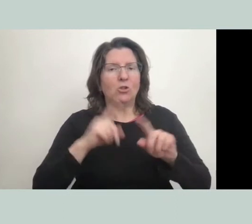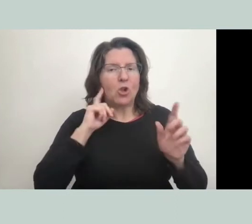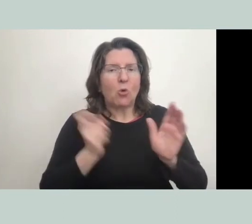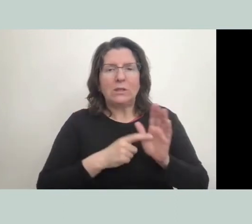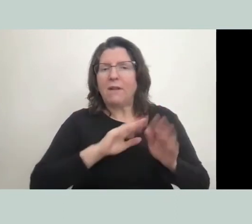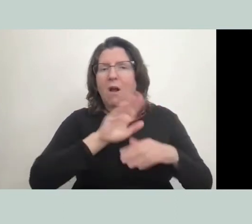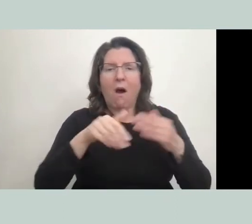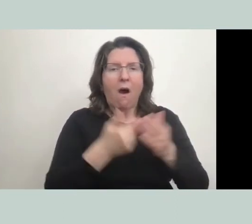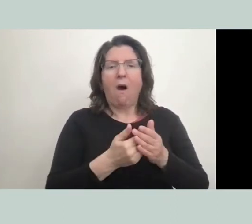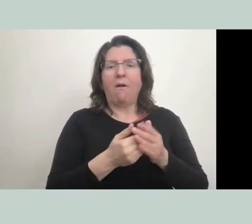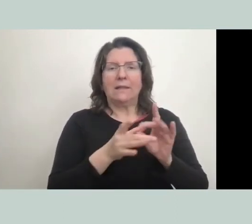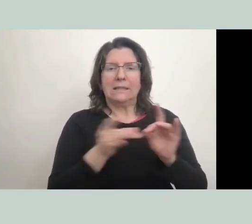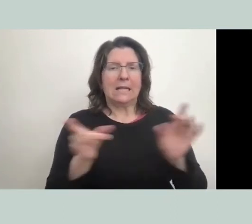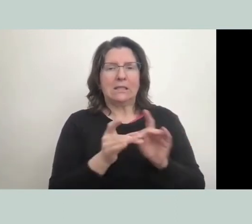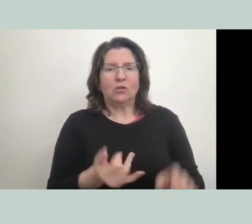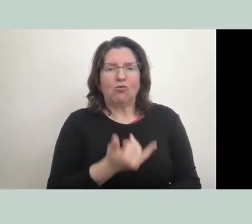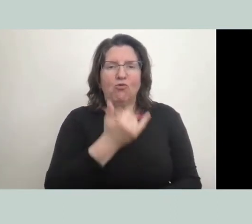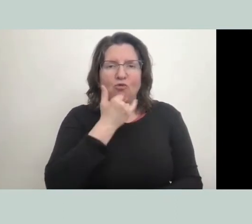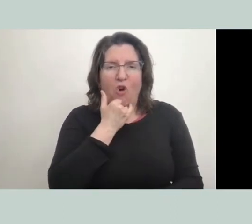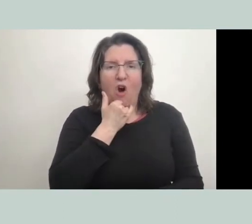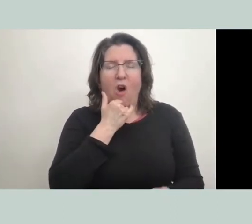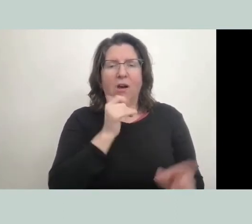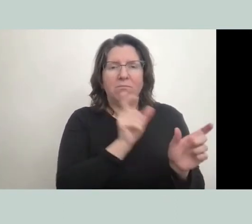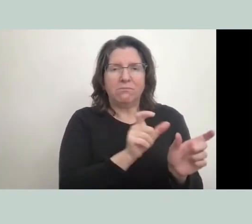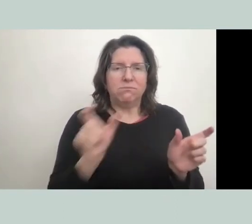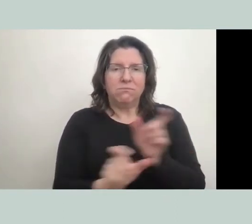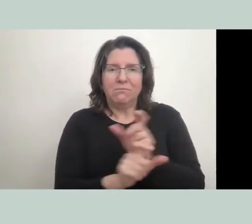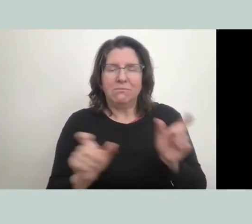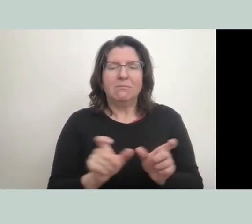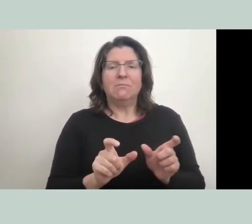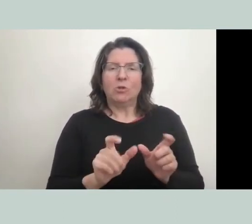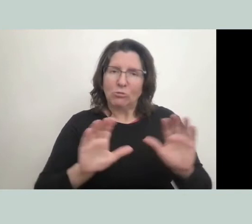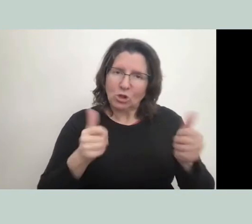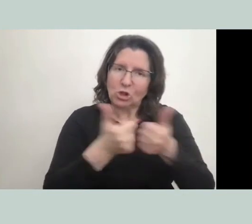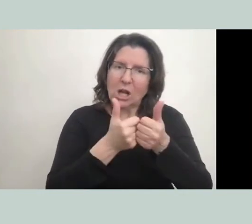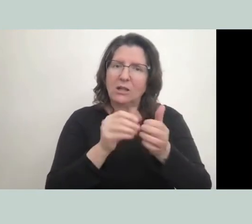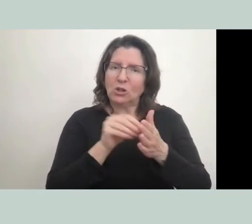You'll notice that, basically . . . the whole thing is out of order.